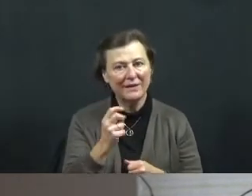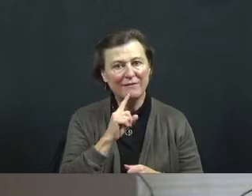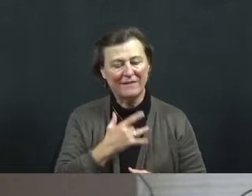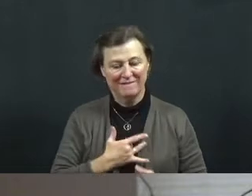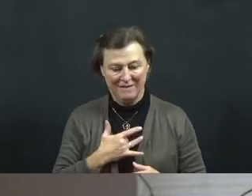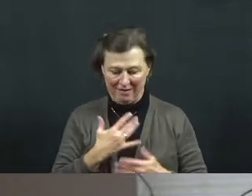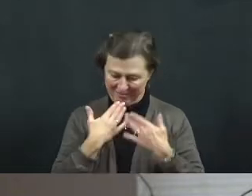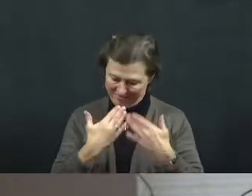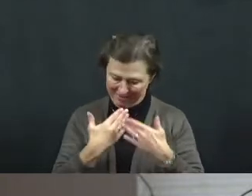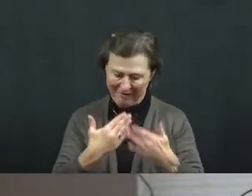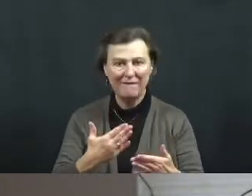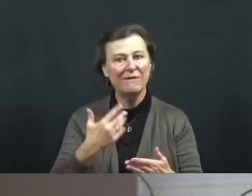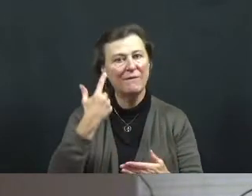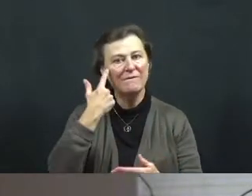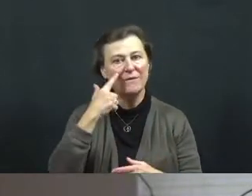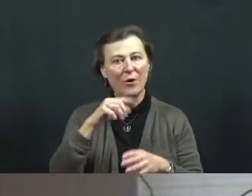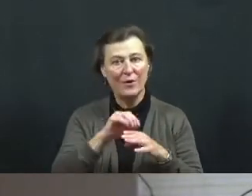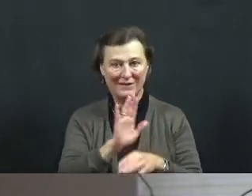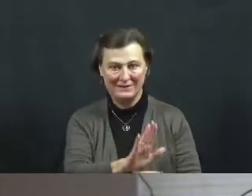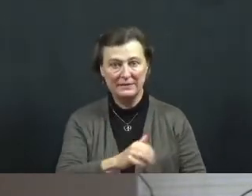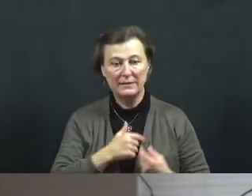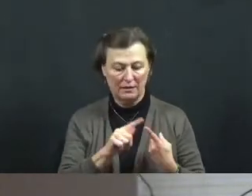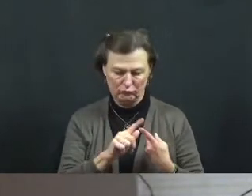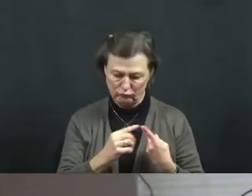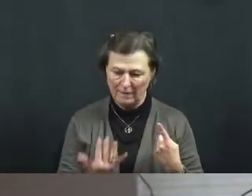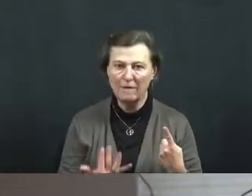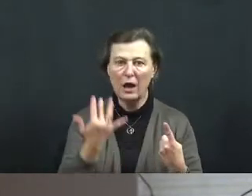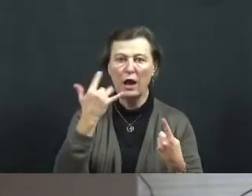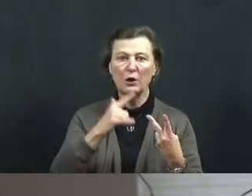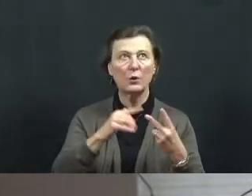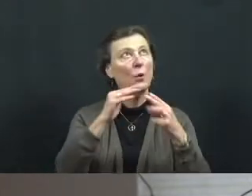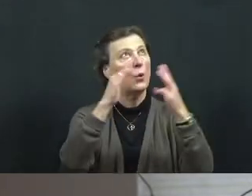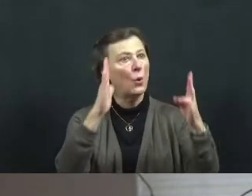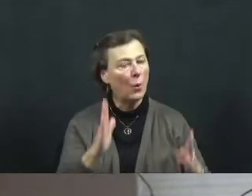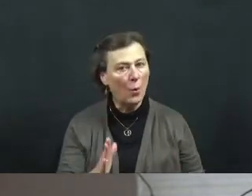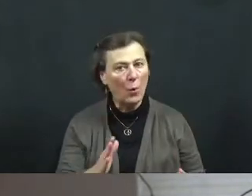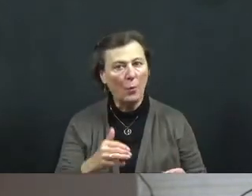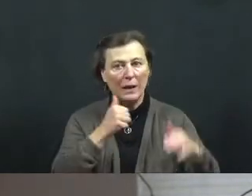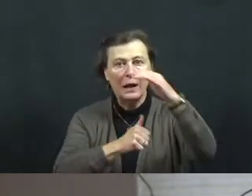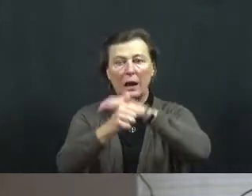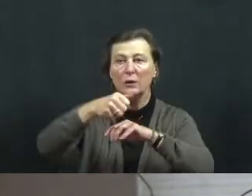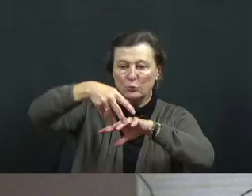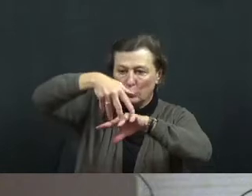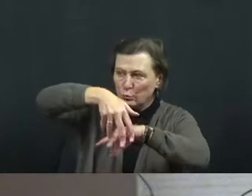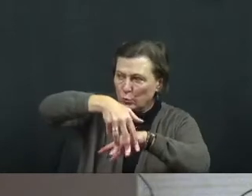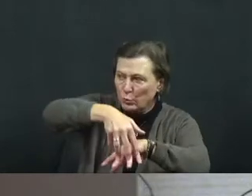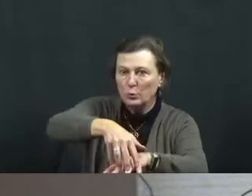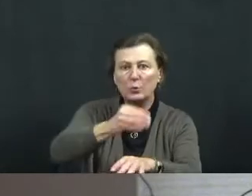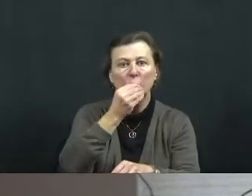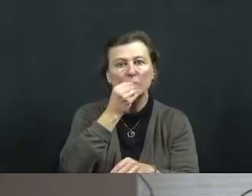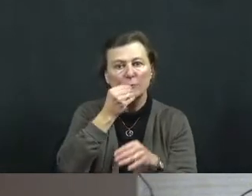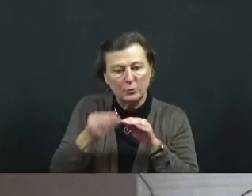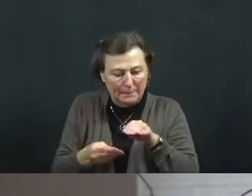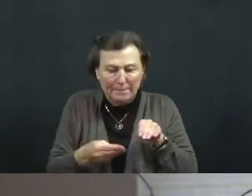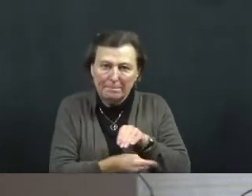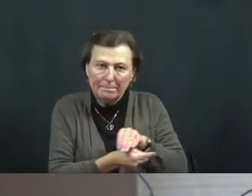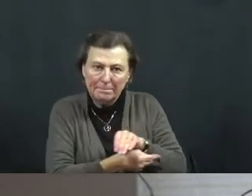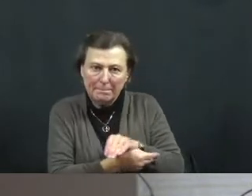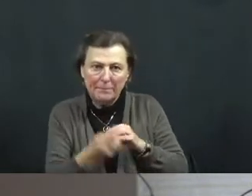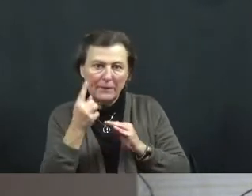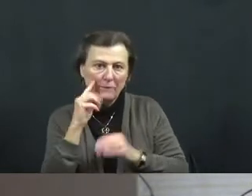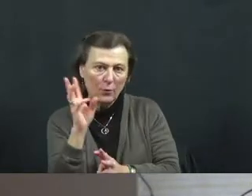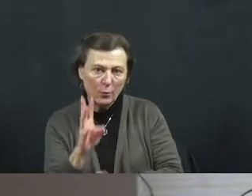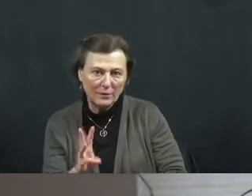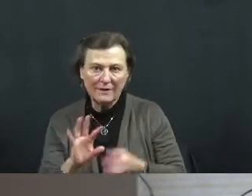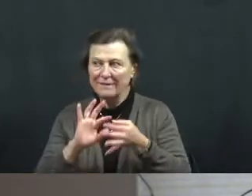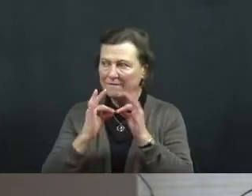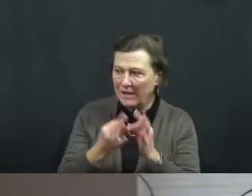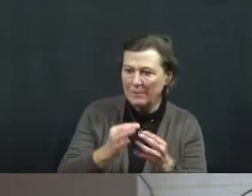life – fire, his home under the roots, food stored away for winter, family and friends.